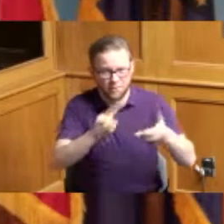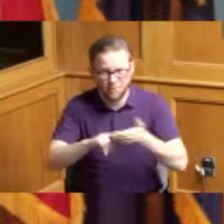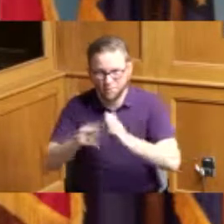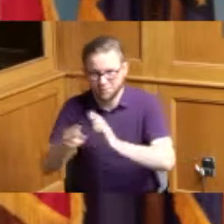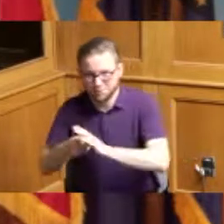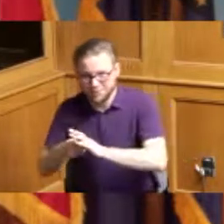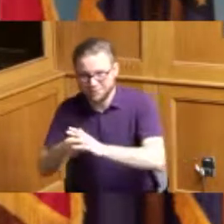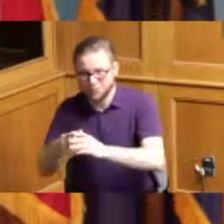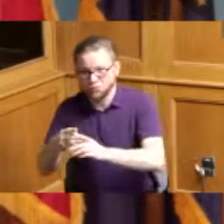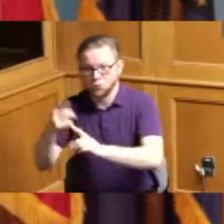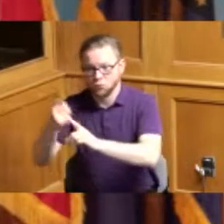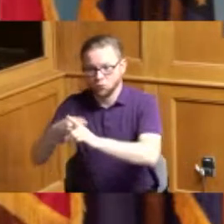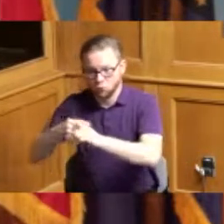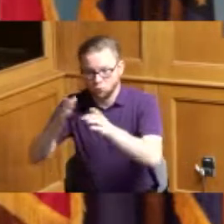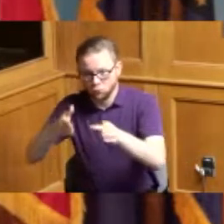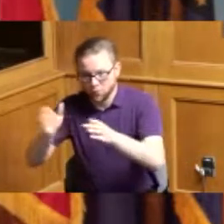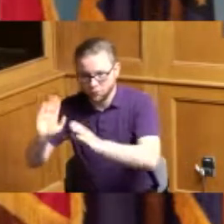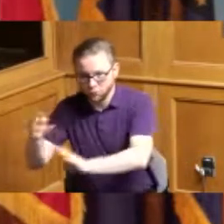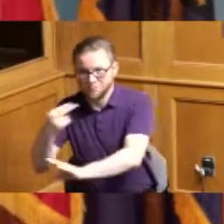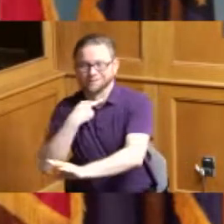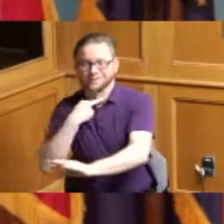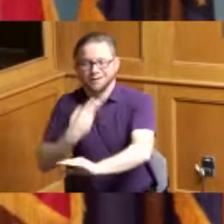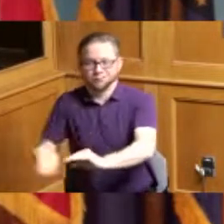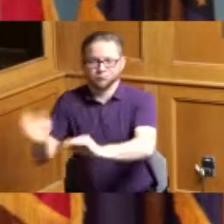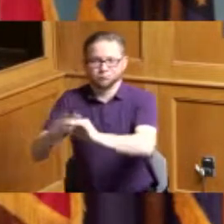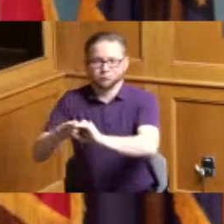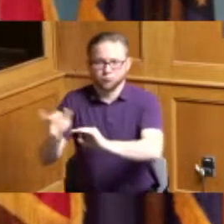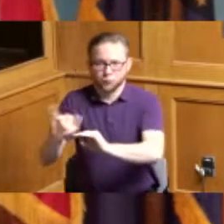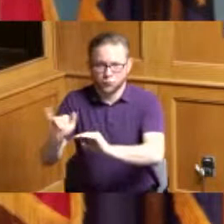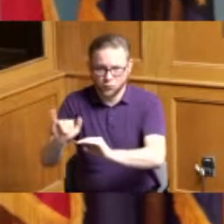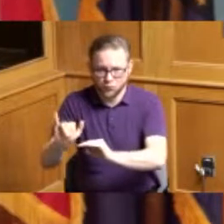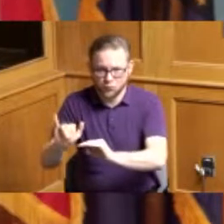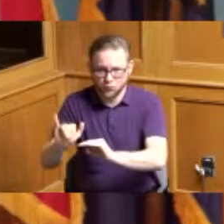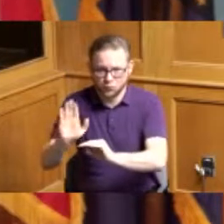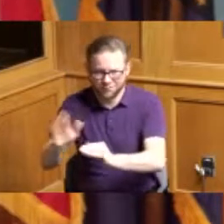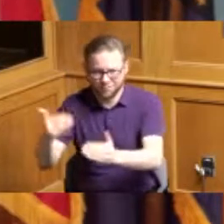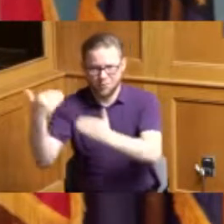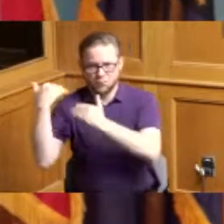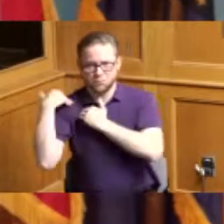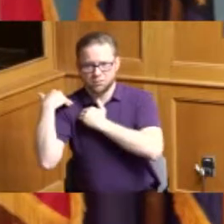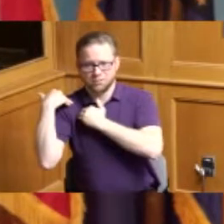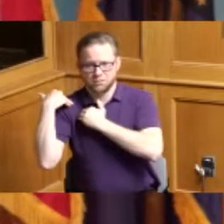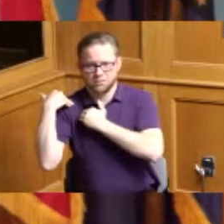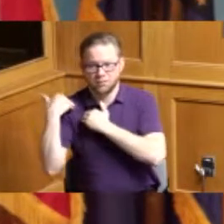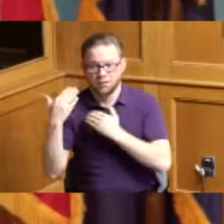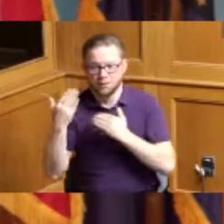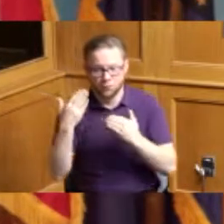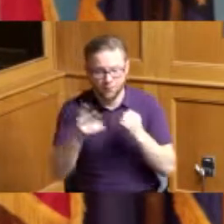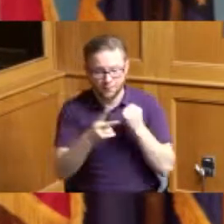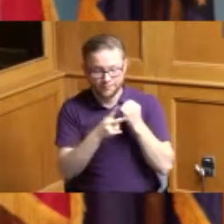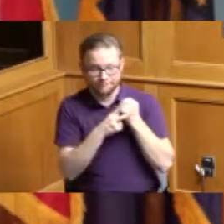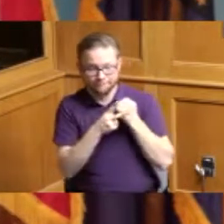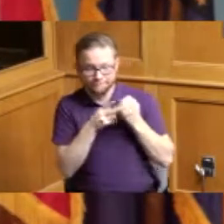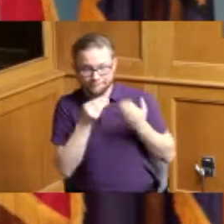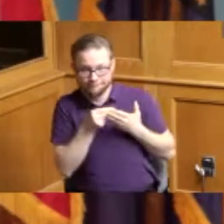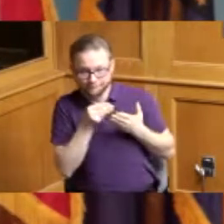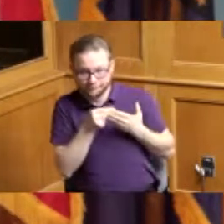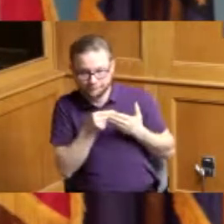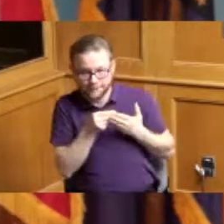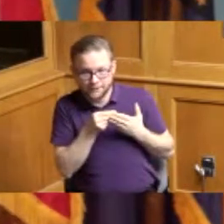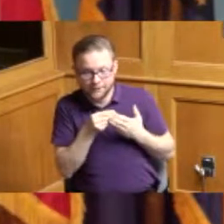renter and what burden would they have so we might have saved costs with a home owner maybe